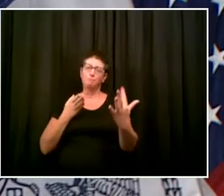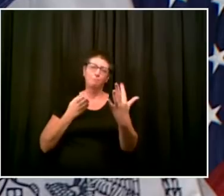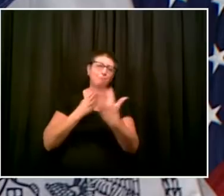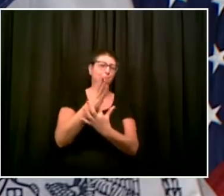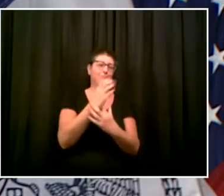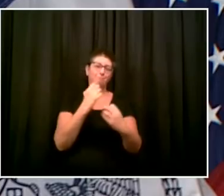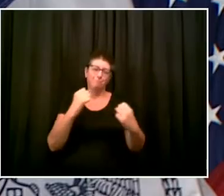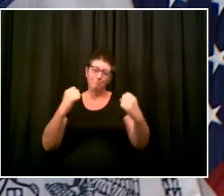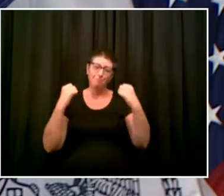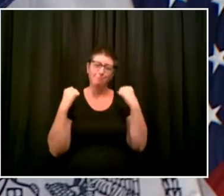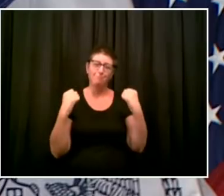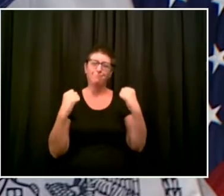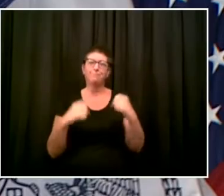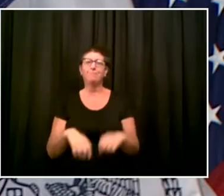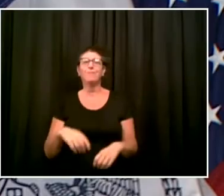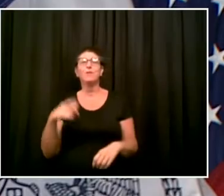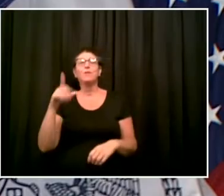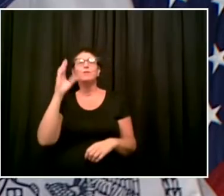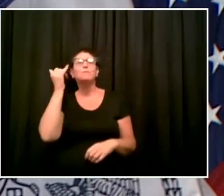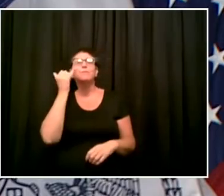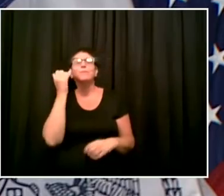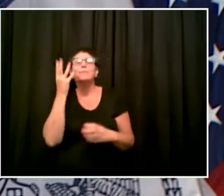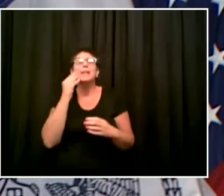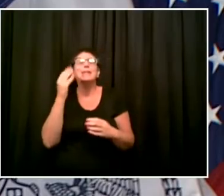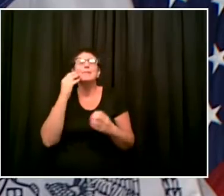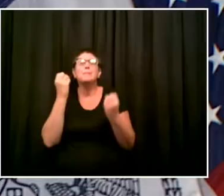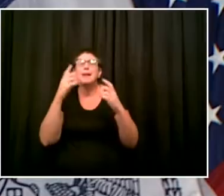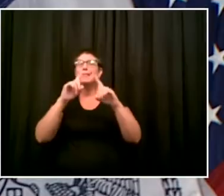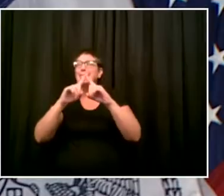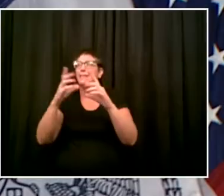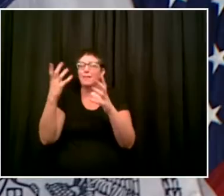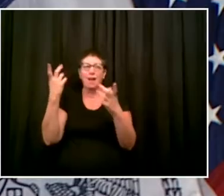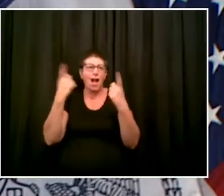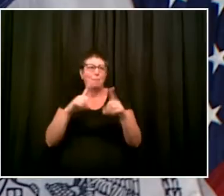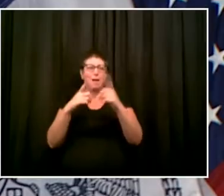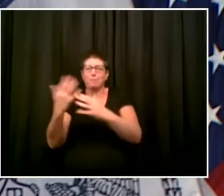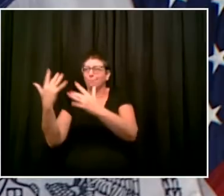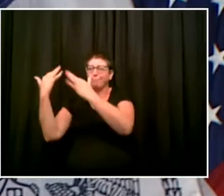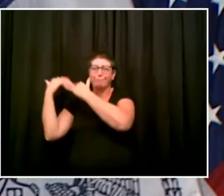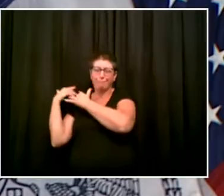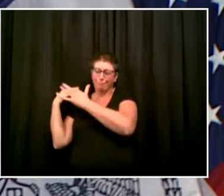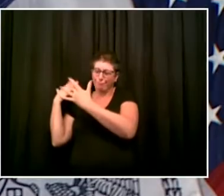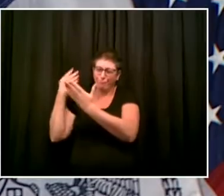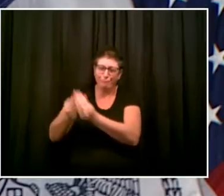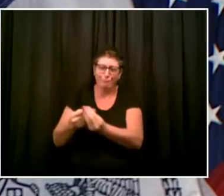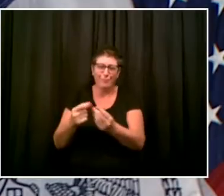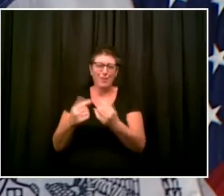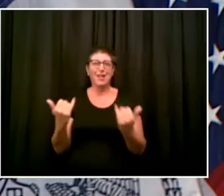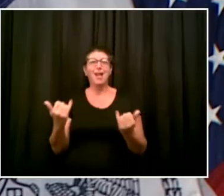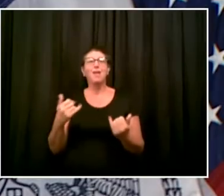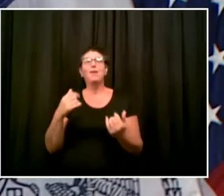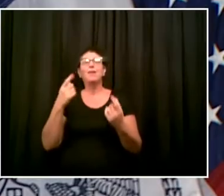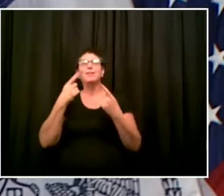HISTORIC REALITY ABOUT NEW YORK CITY. WE HAVE FACE CRISIS BEFORE,